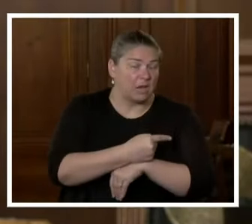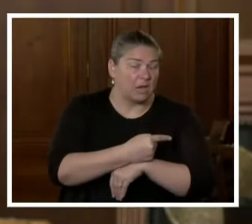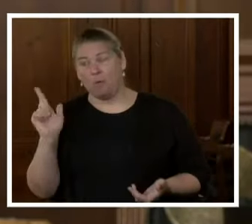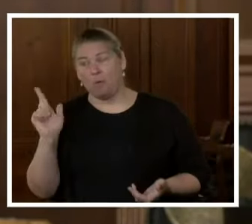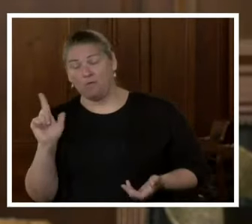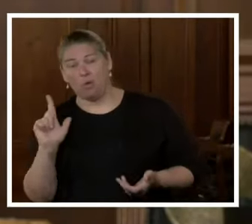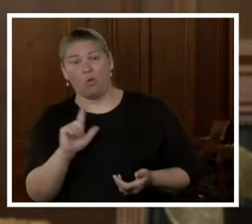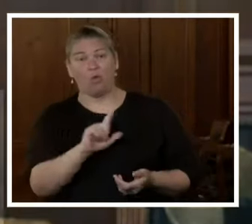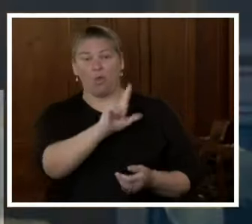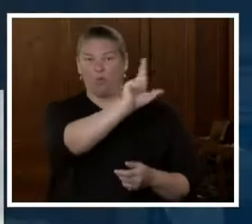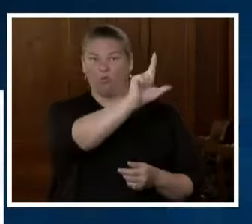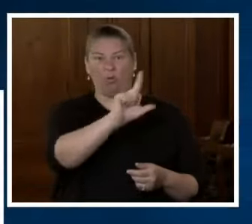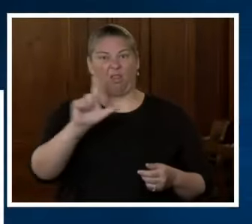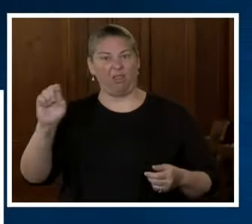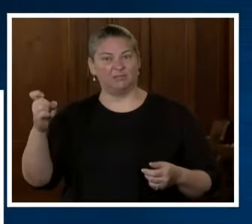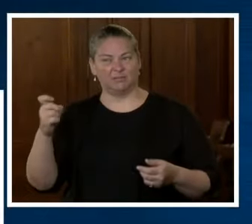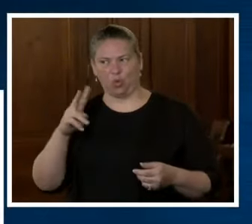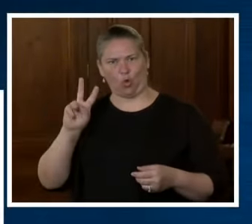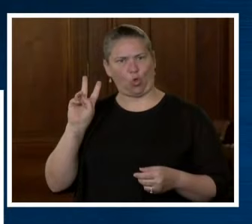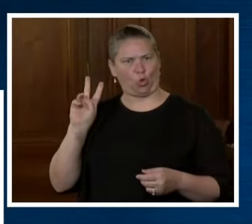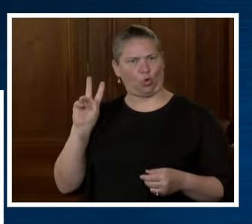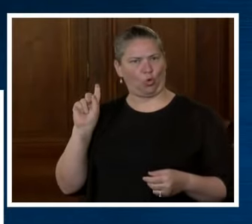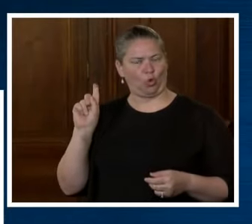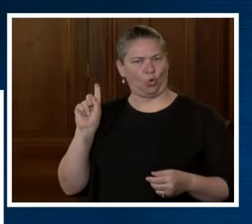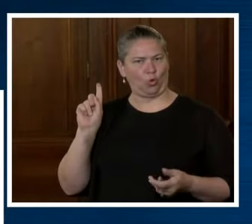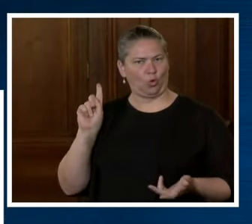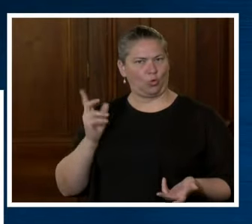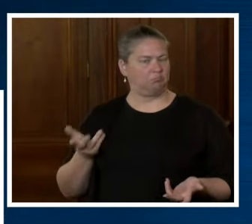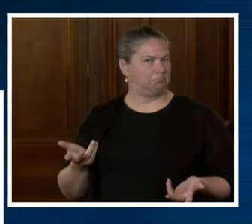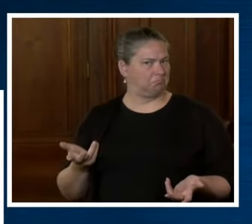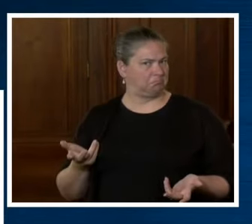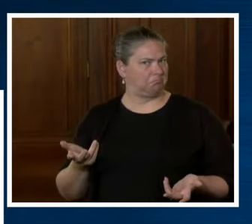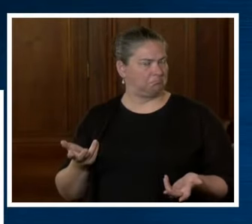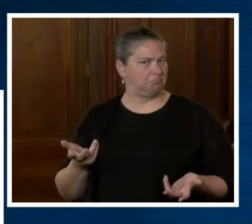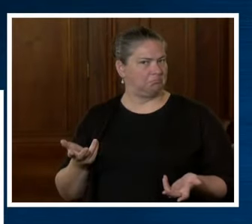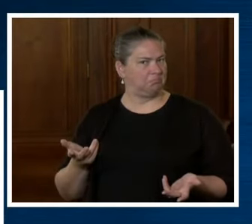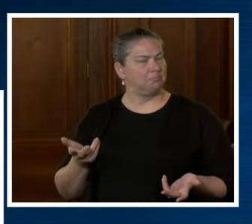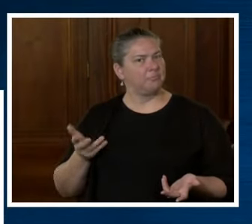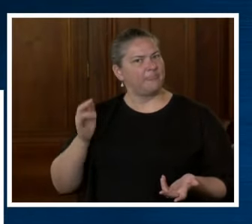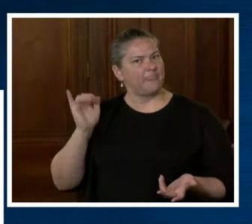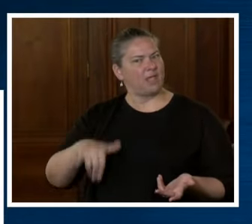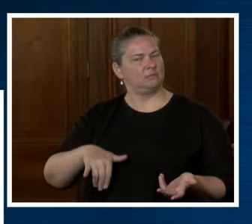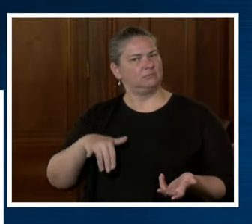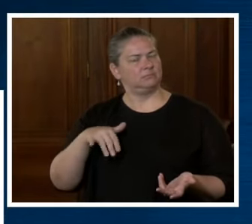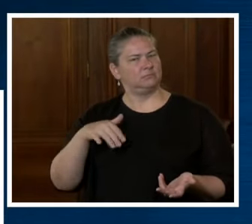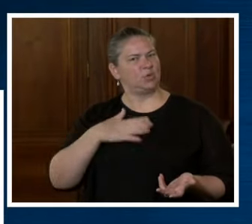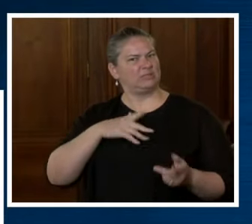SIGNIFICANTLY MORE BEDS THAN THAT, WHICH MEANS OR HEALTH CARE CAPACITY AND TOTAL NUMBER OF